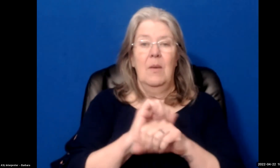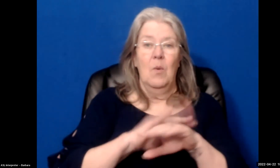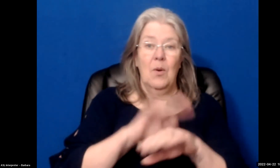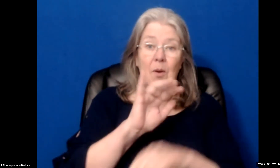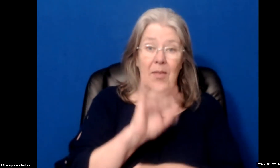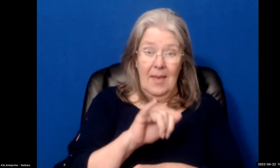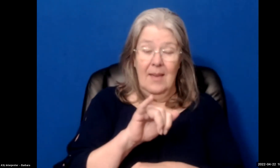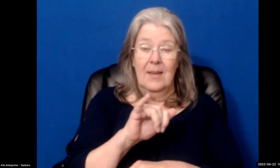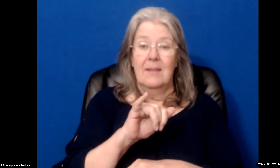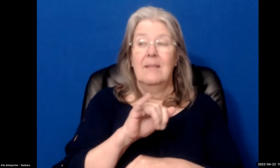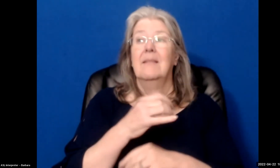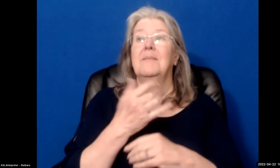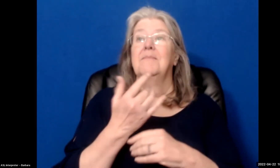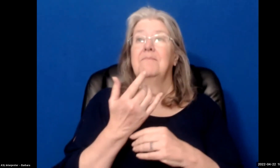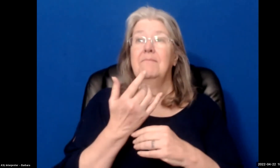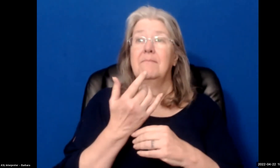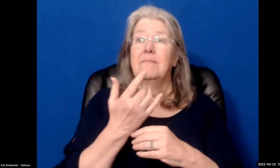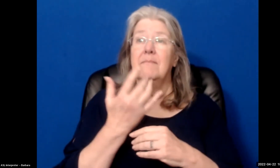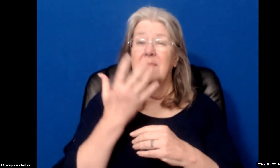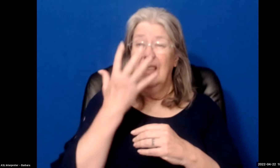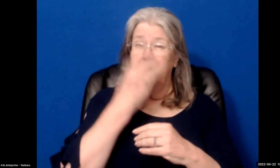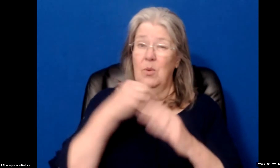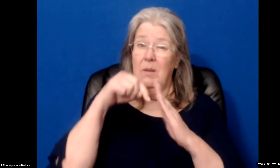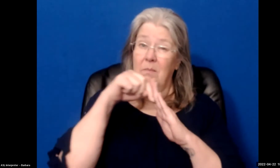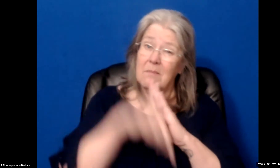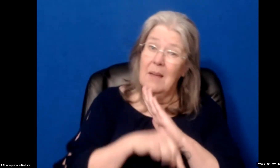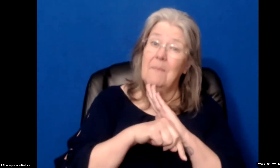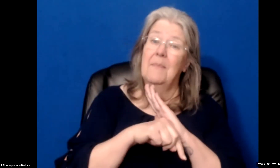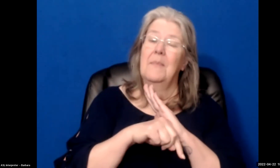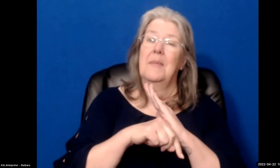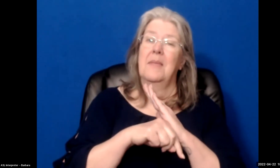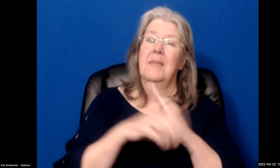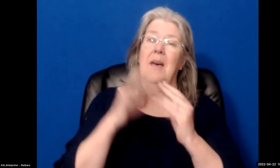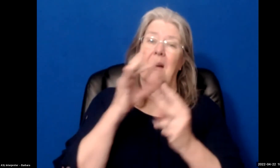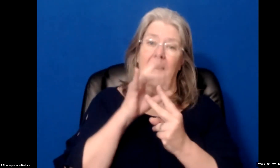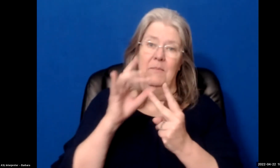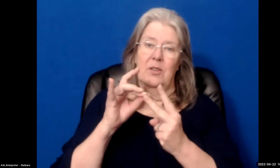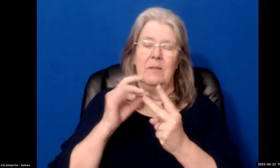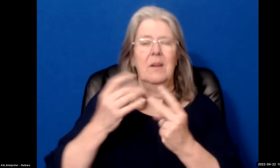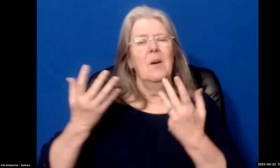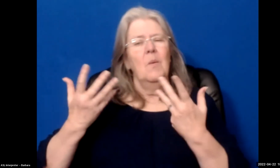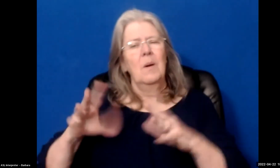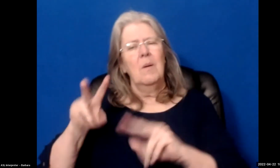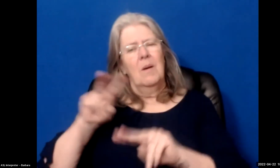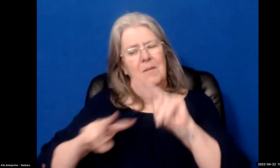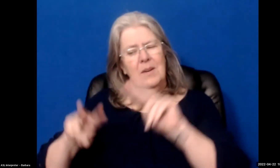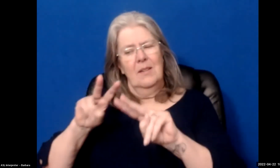It's a pretty in-depth option. We were already looking at that prior to the pandemic, but we probably wouldn't